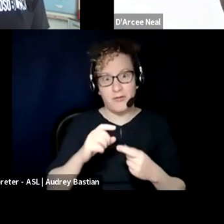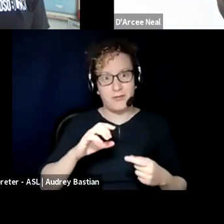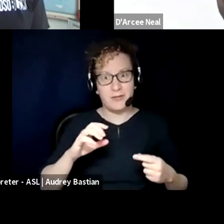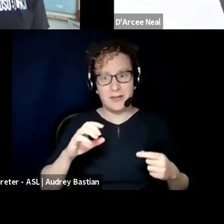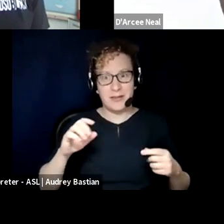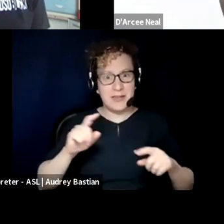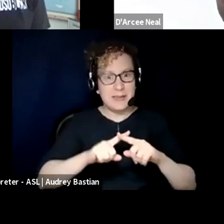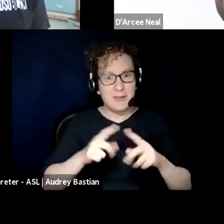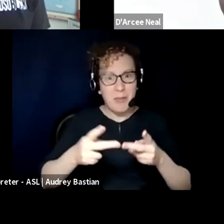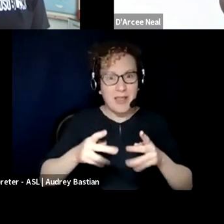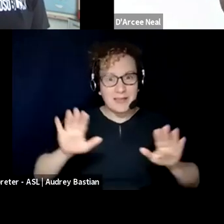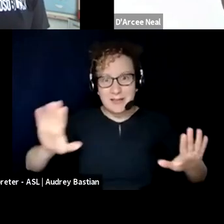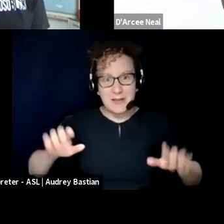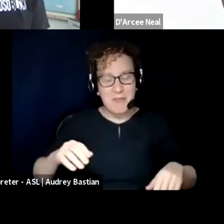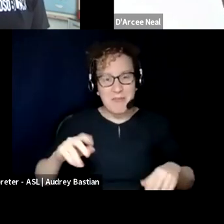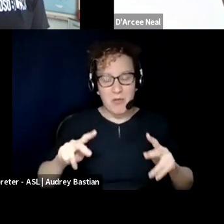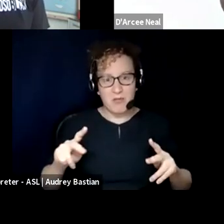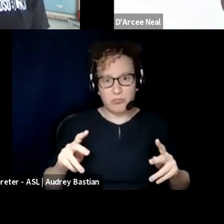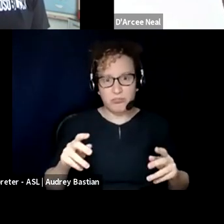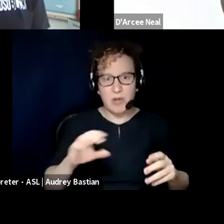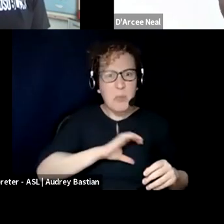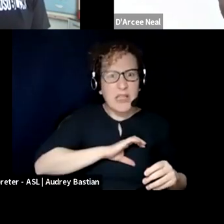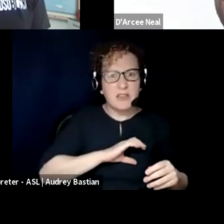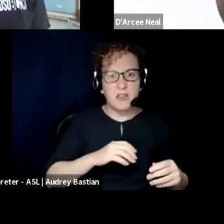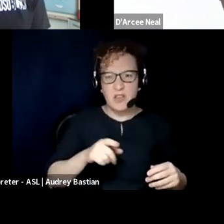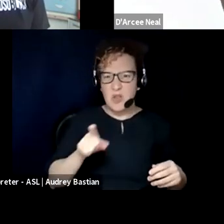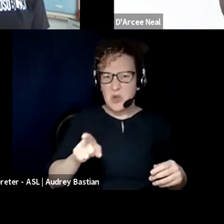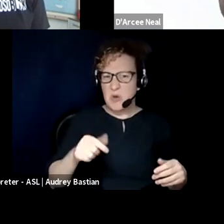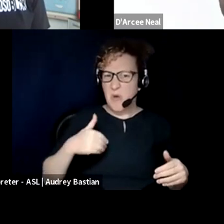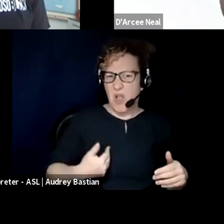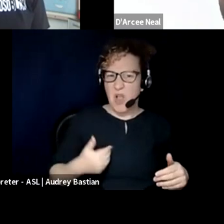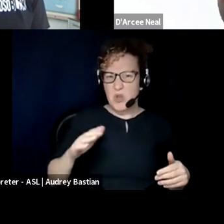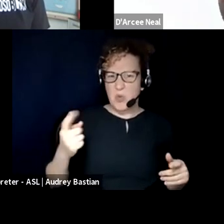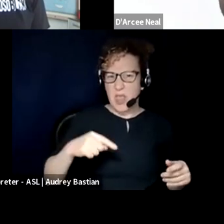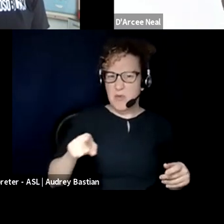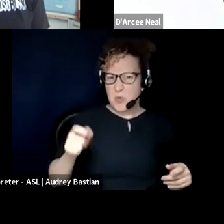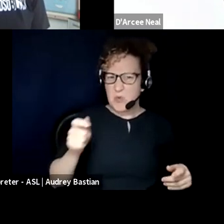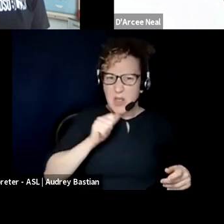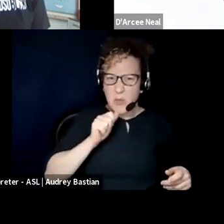of gets in the way. It is like your fault, you came here. You deal with it.